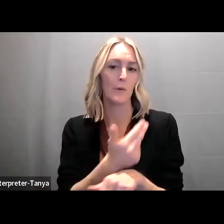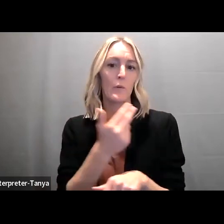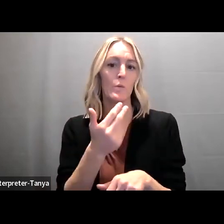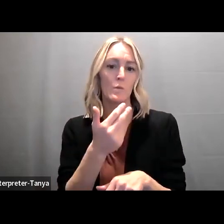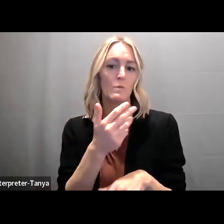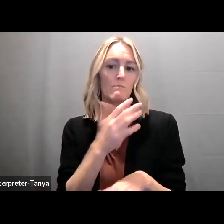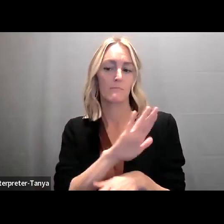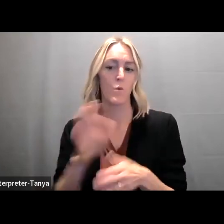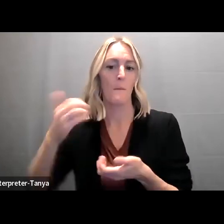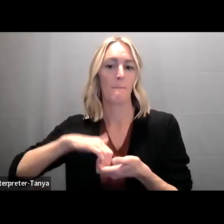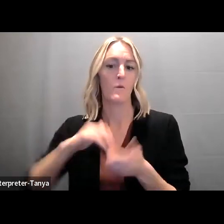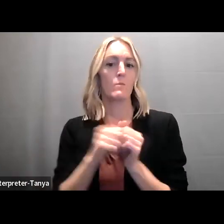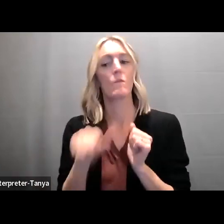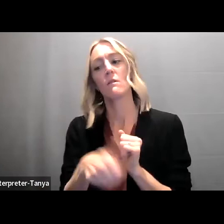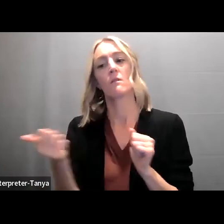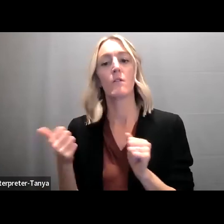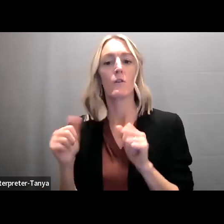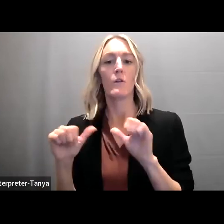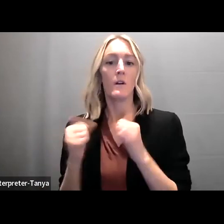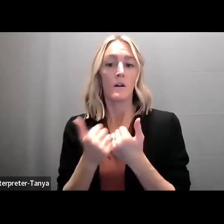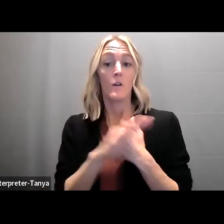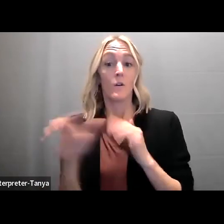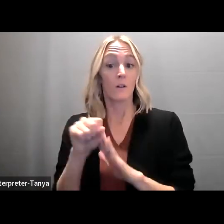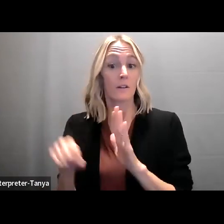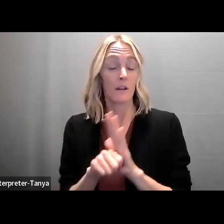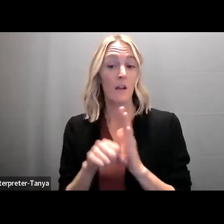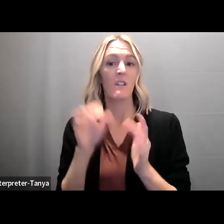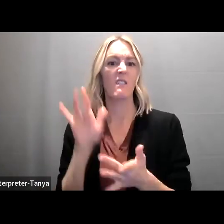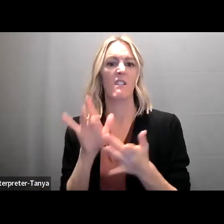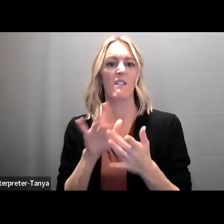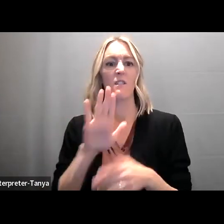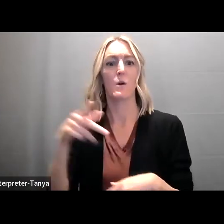that you have with other entities in your state is to contact your P & A or DD council